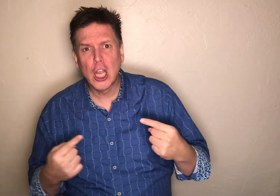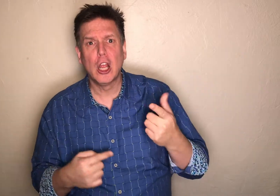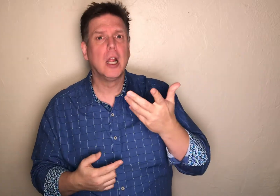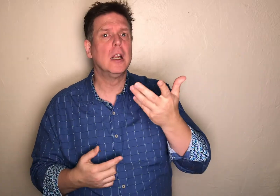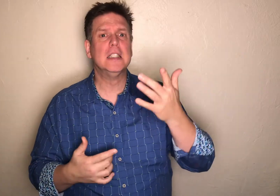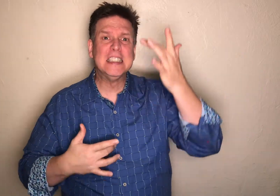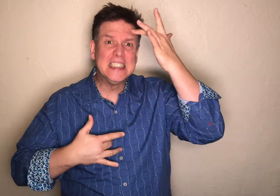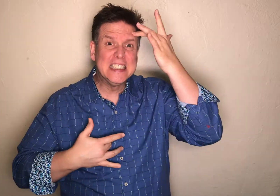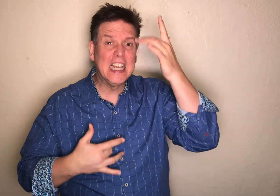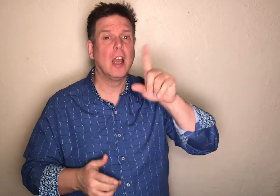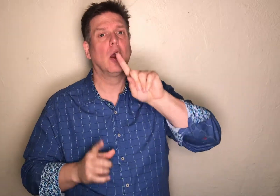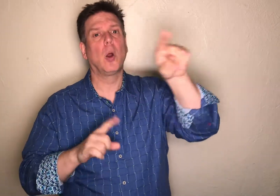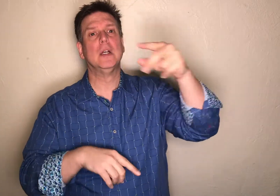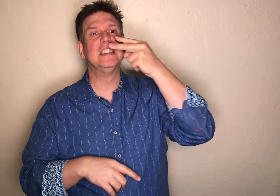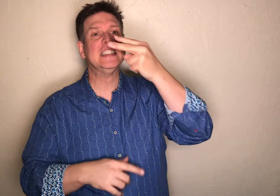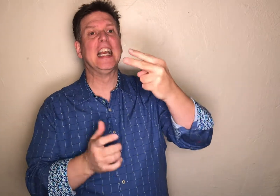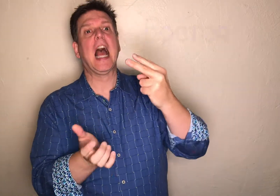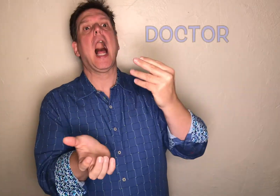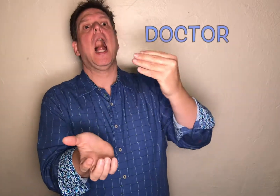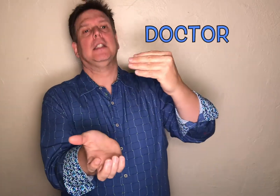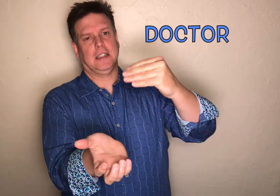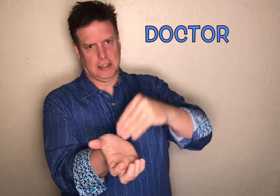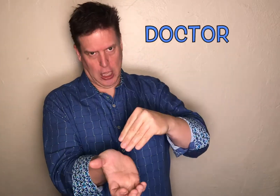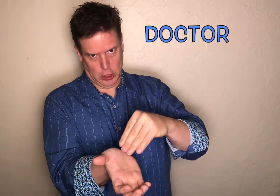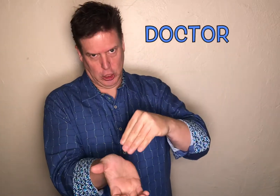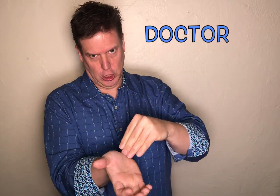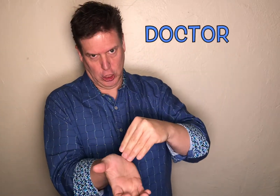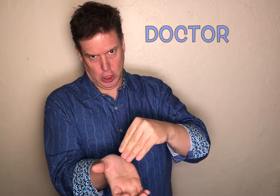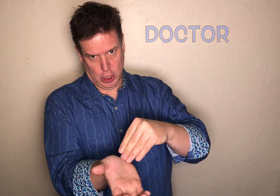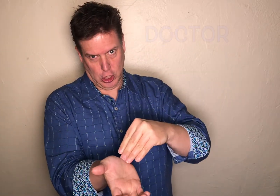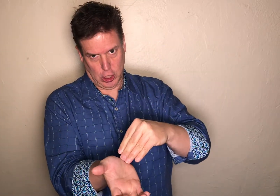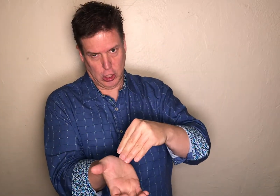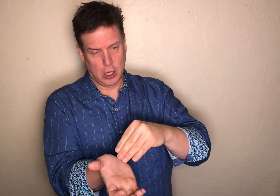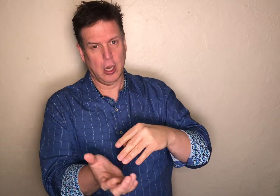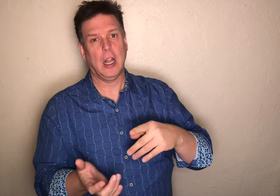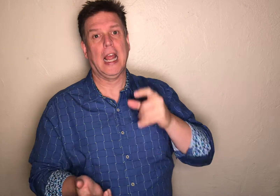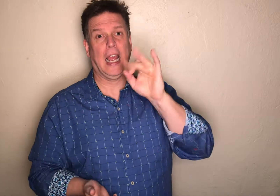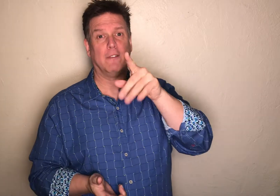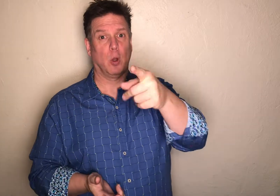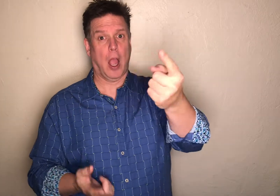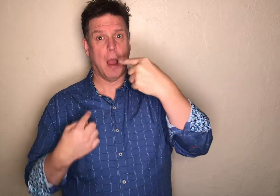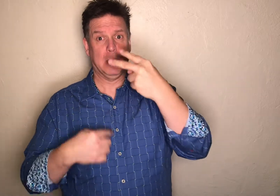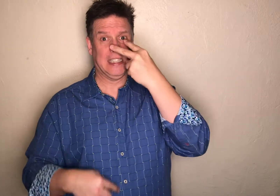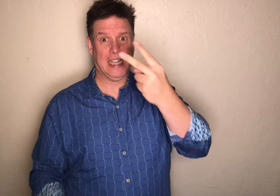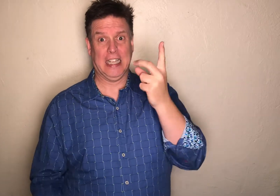back hurts or you're sick and you go see a Right.